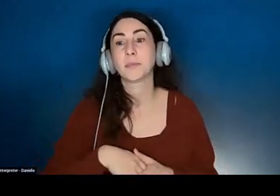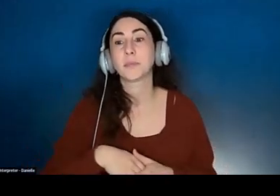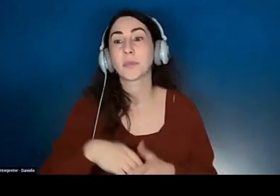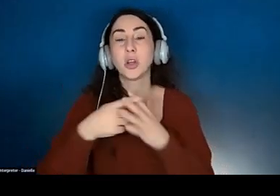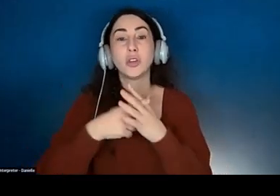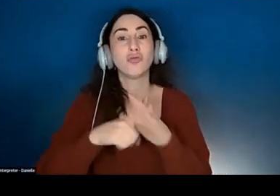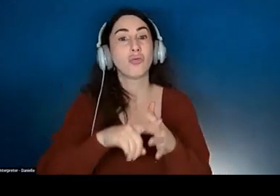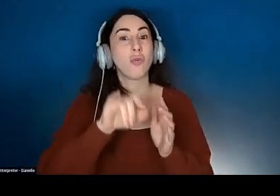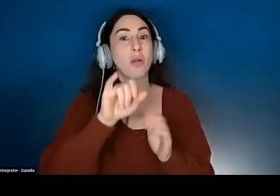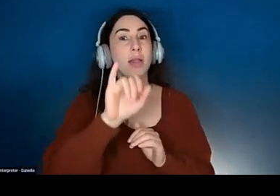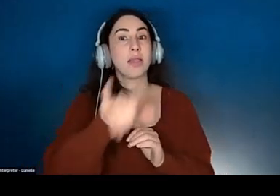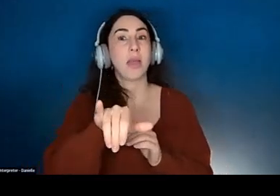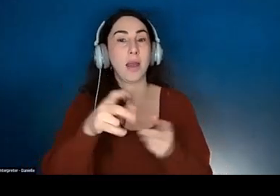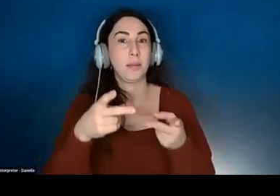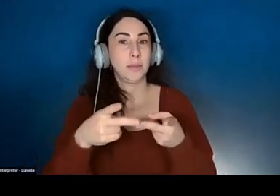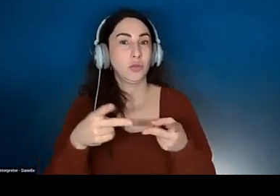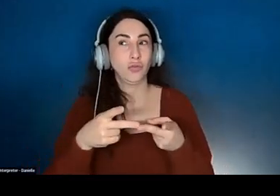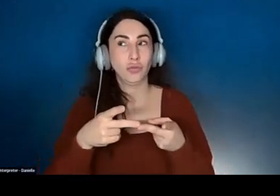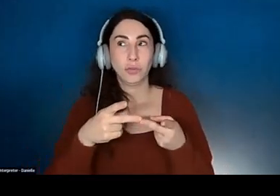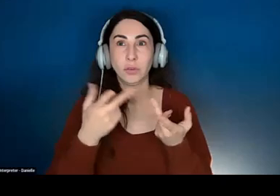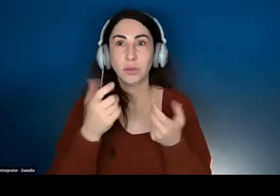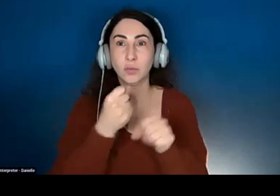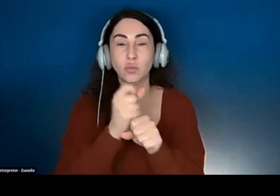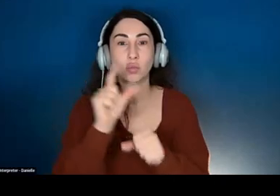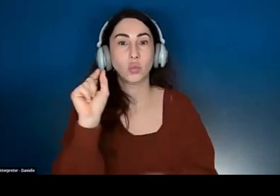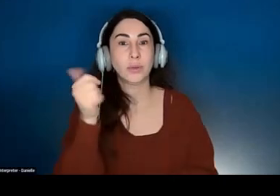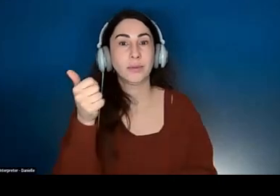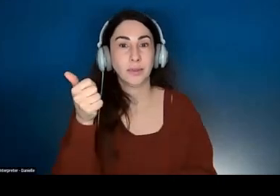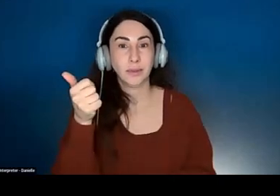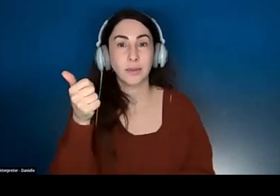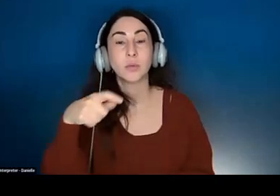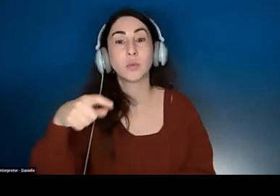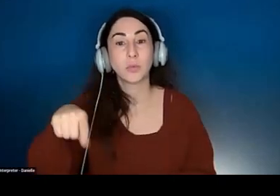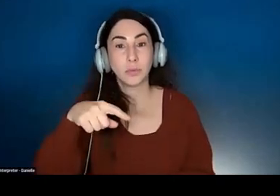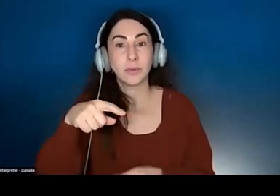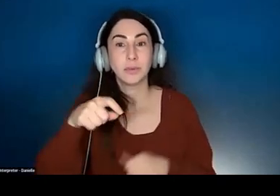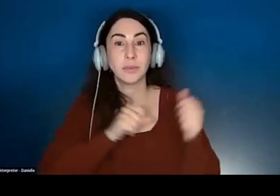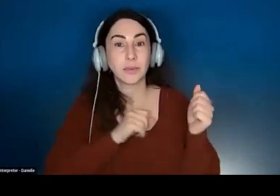And so these staff are folks who are on site in nursing